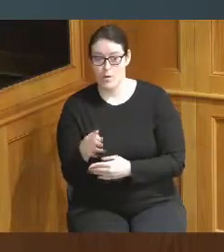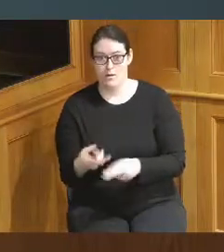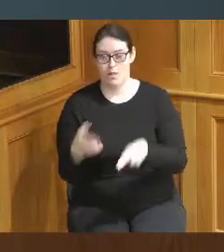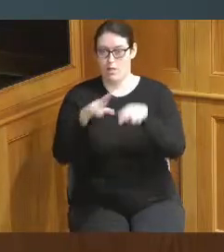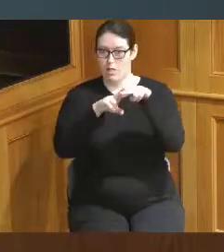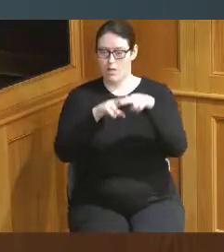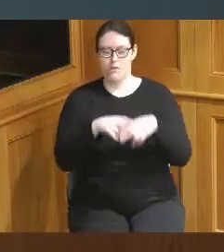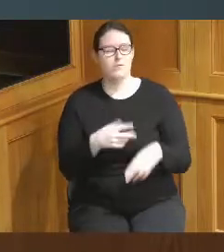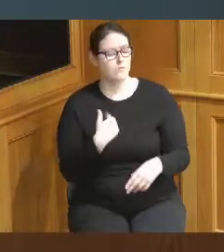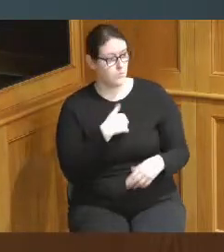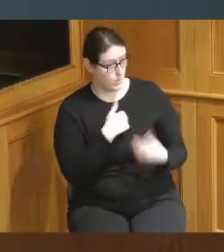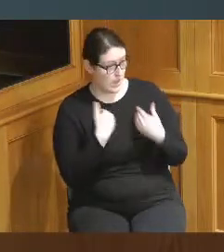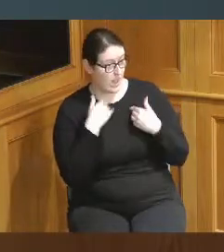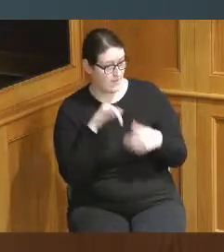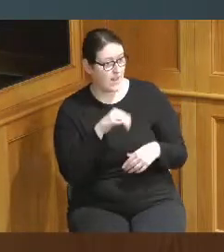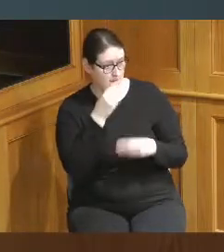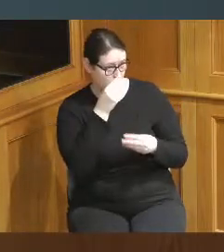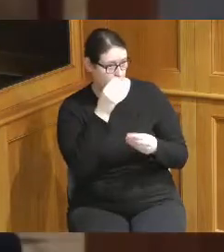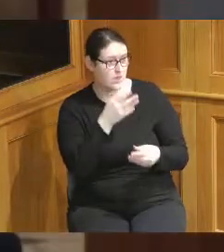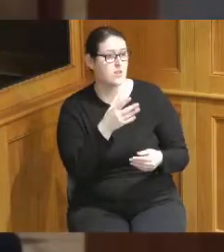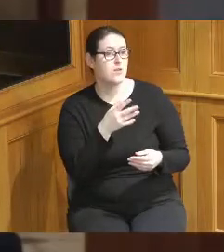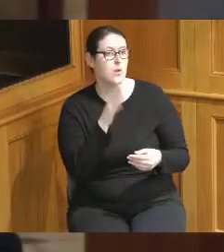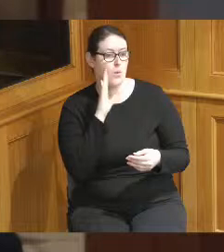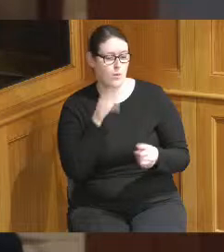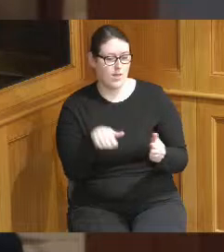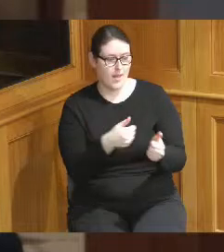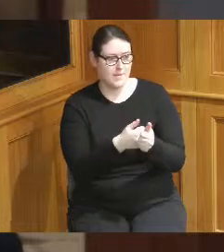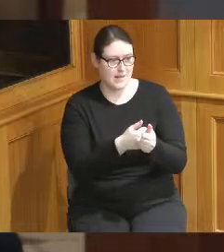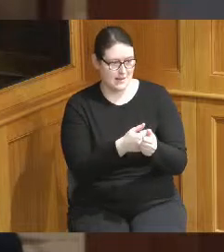end my report thank you (Commissioner Reece)